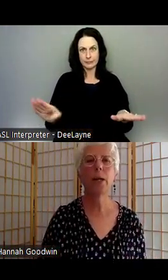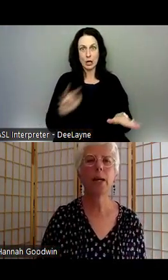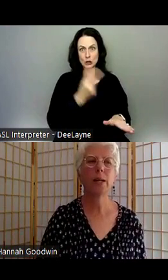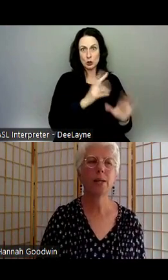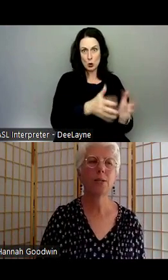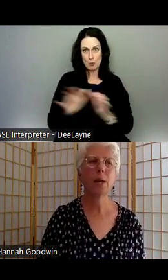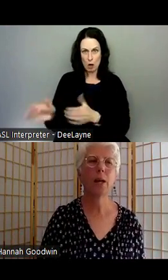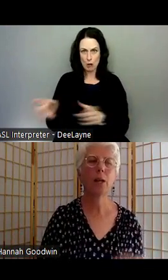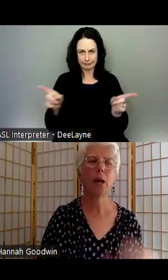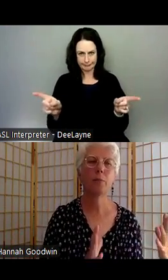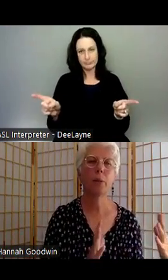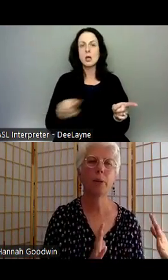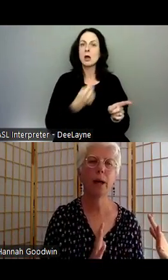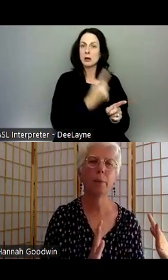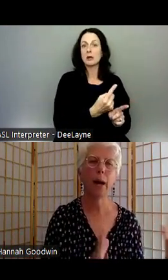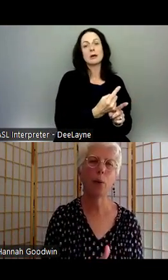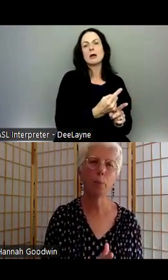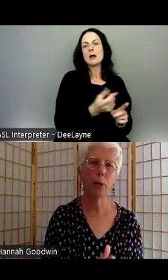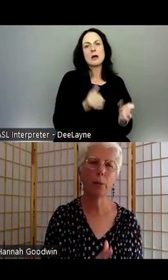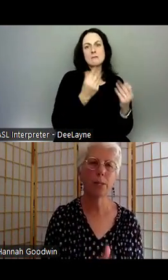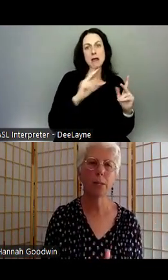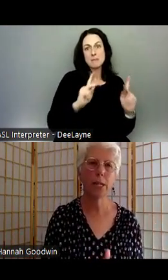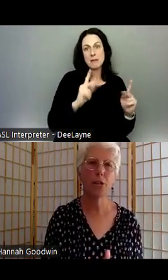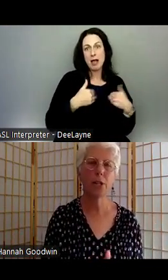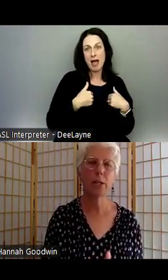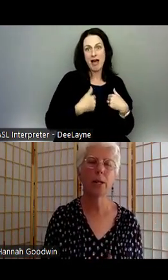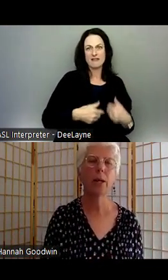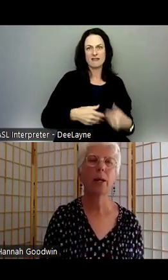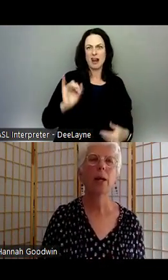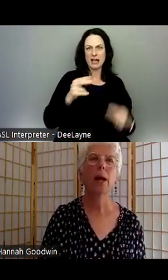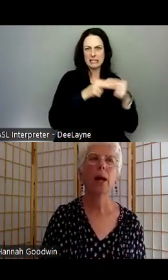One is that a lot of people have a PowerPoint presentation